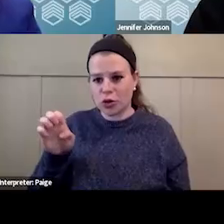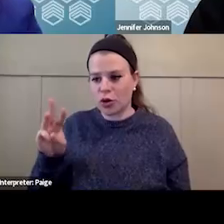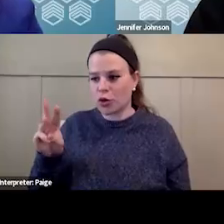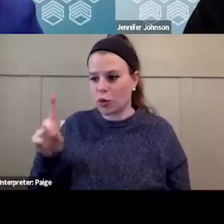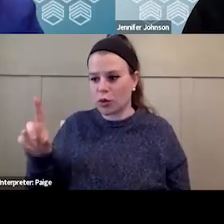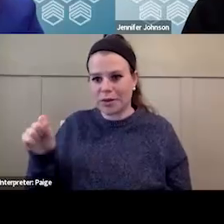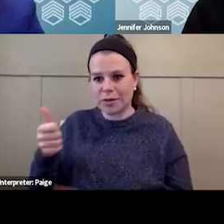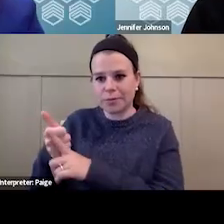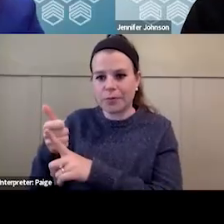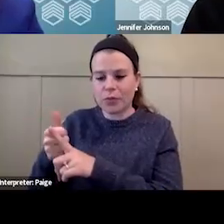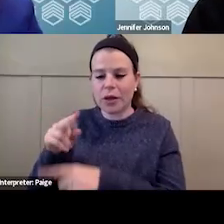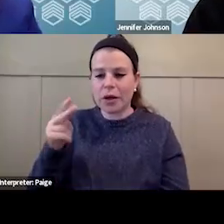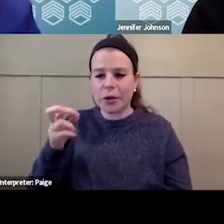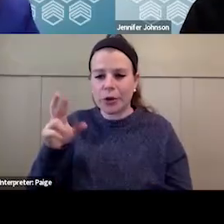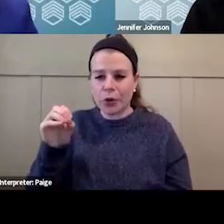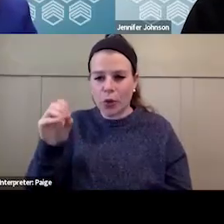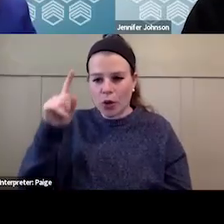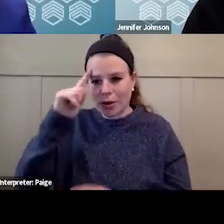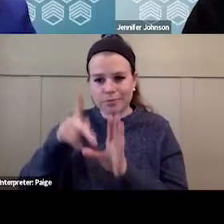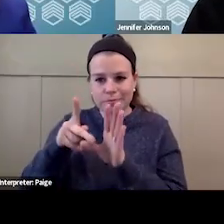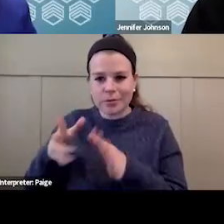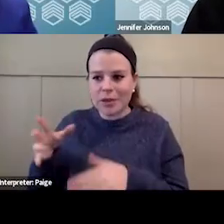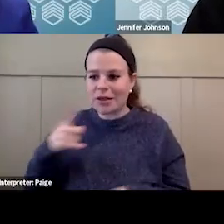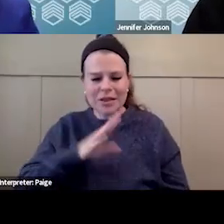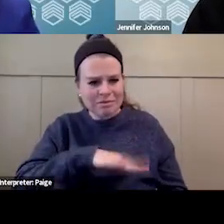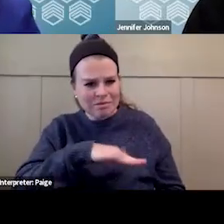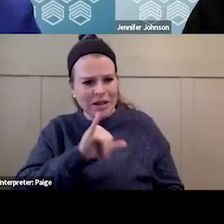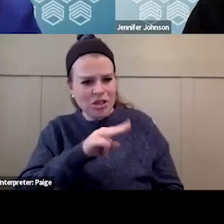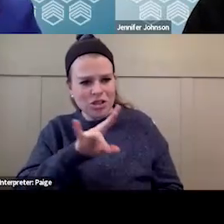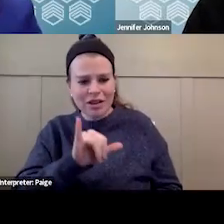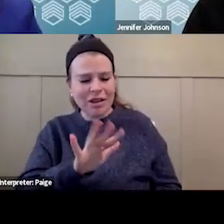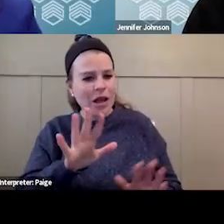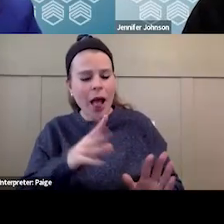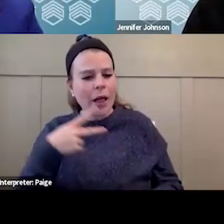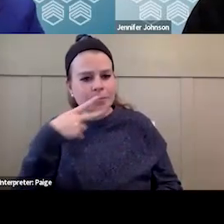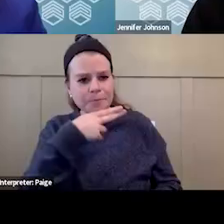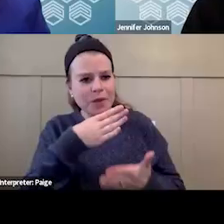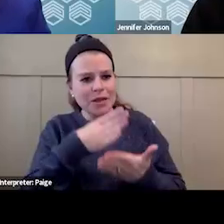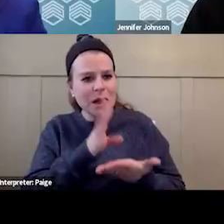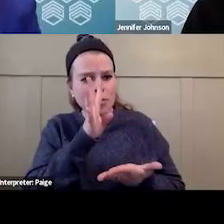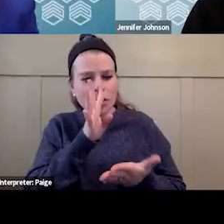He's a neuropsychiatrist, and he just said, "Jenny, stop talking." I was like, "Oh." I was a little hurt.